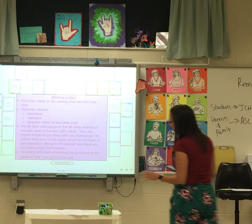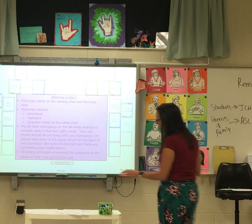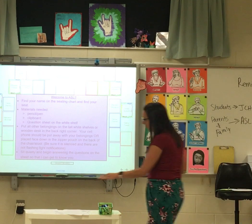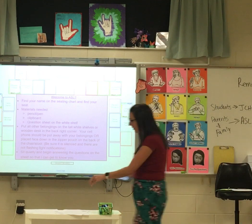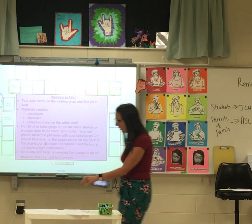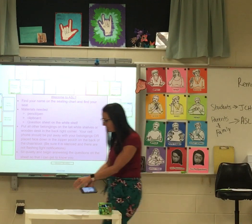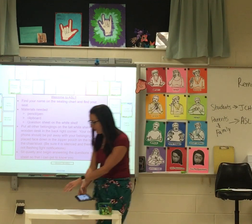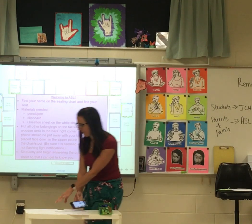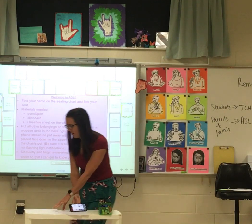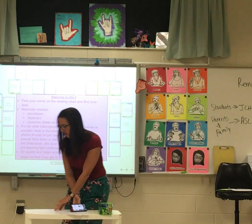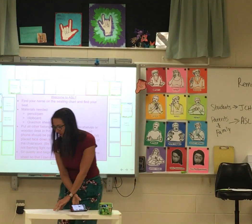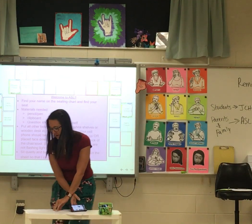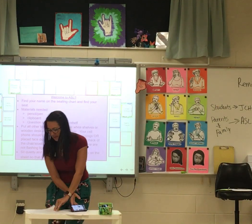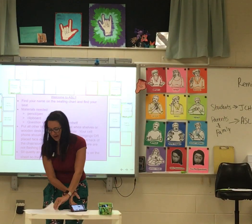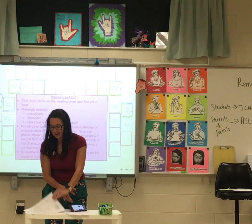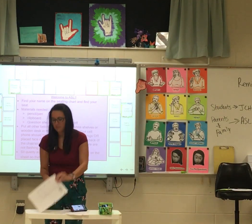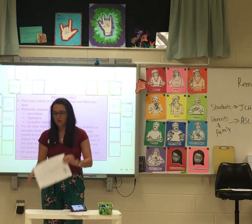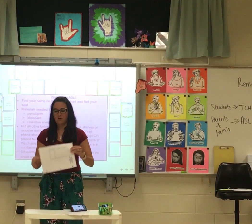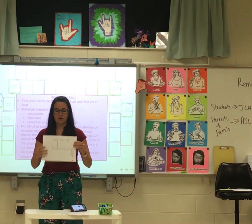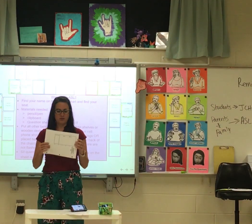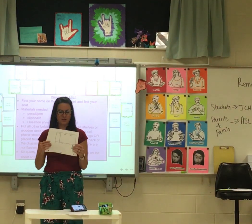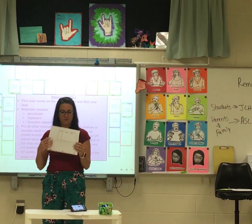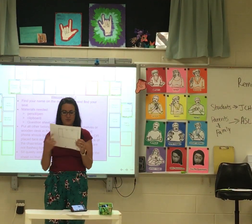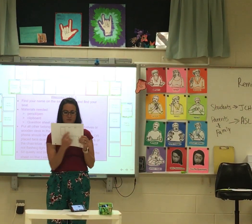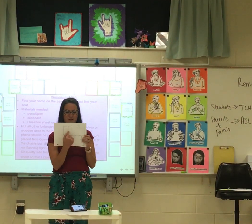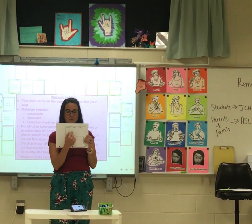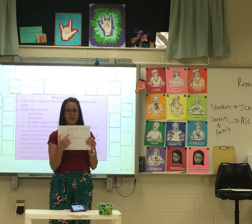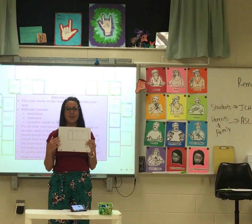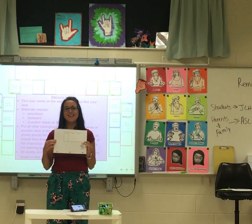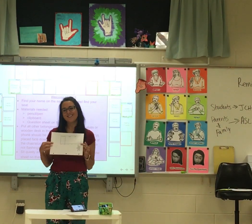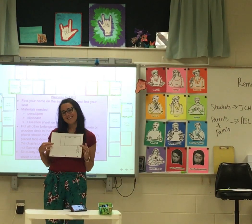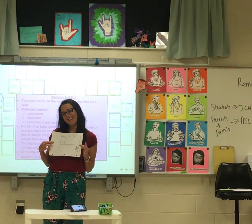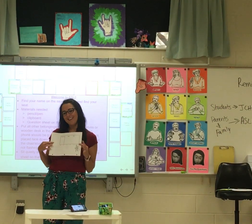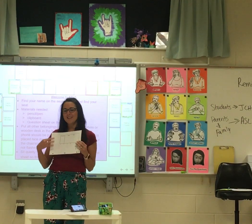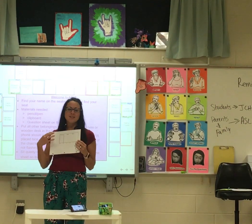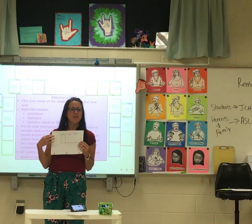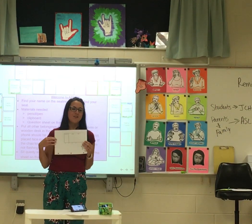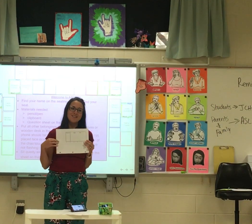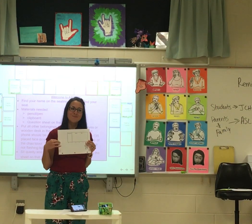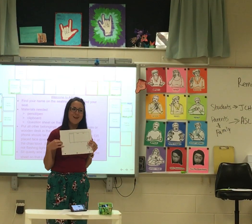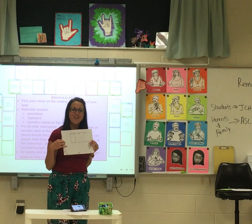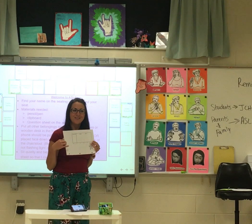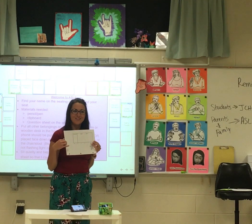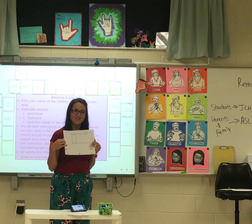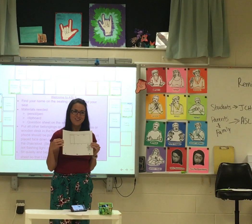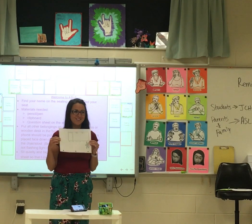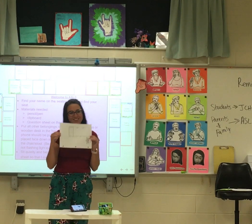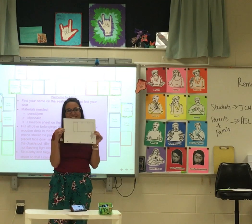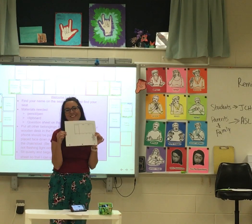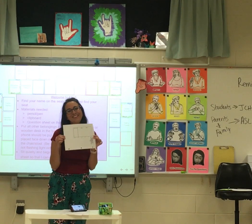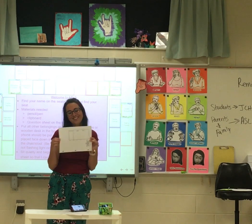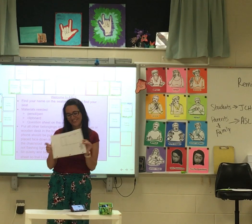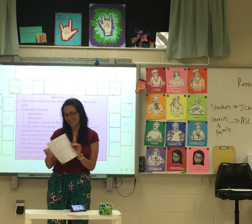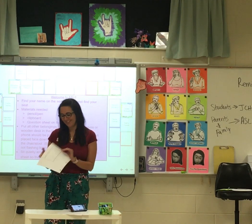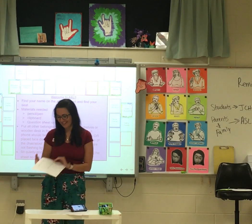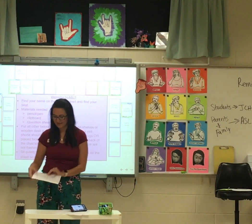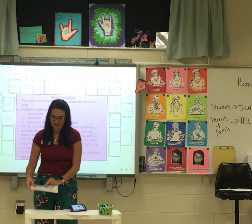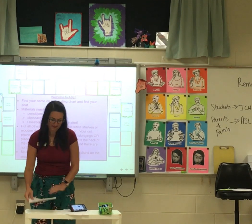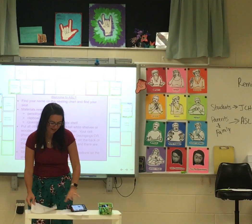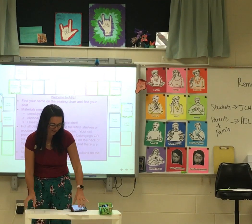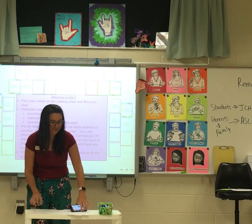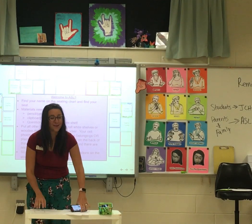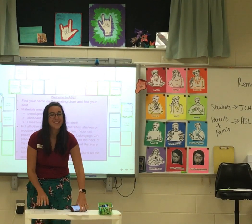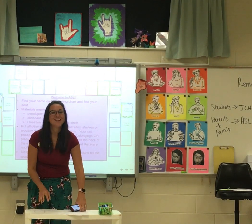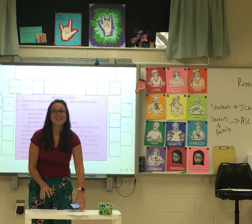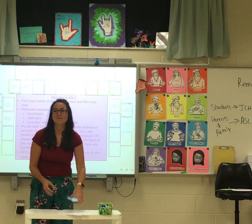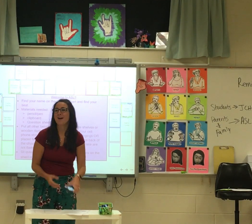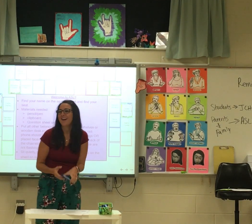you to hold up hold up the name card with your name on it just kind of like this and you can smile or whatever you want to do